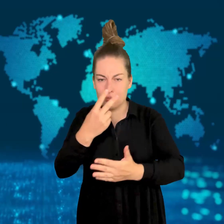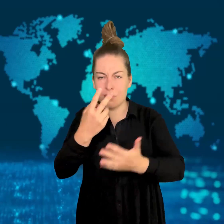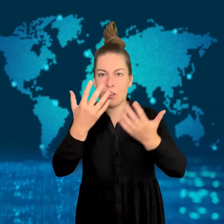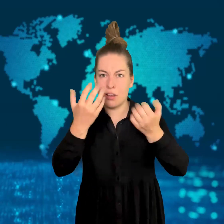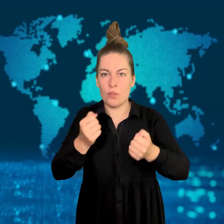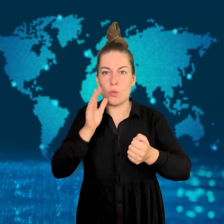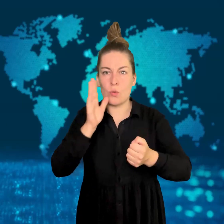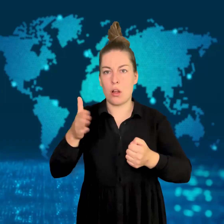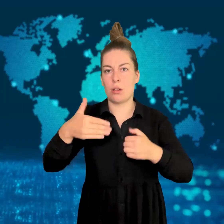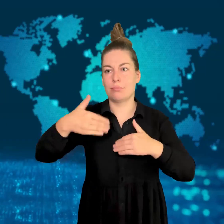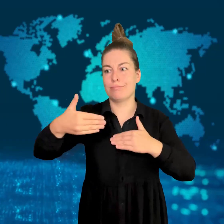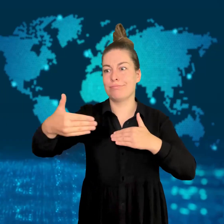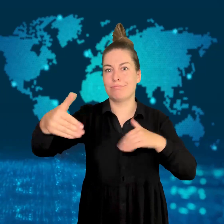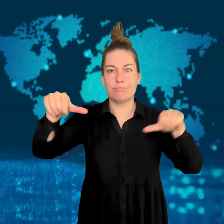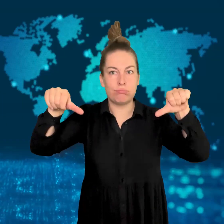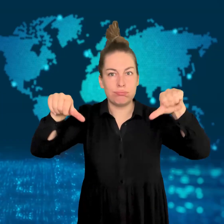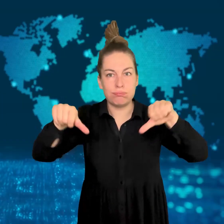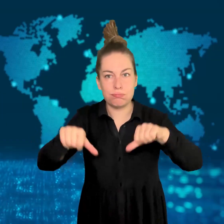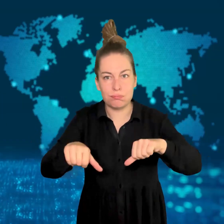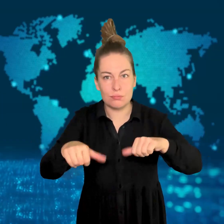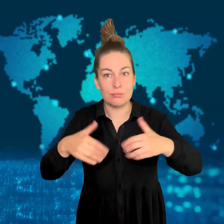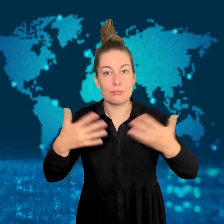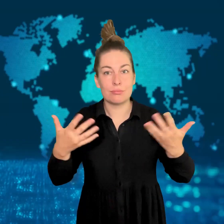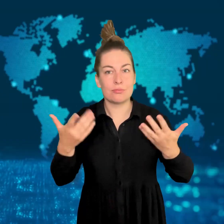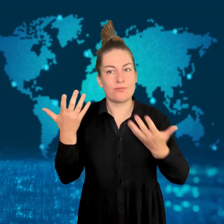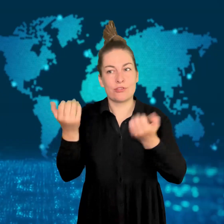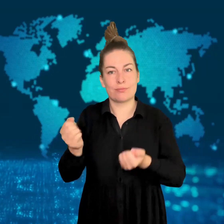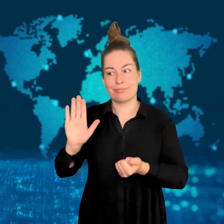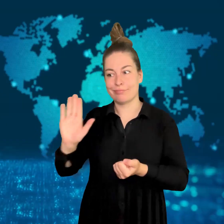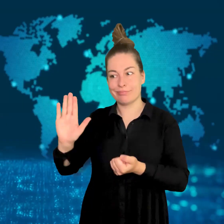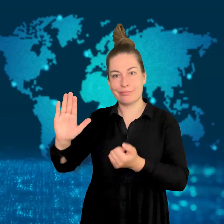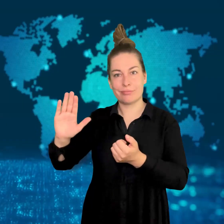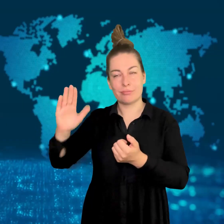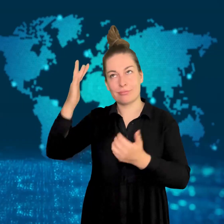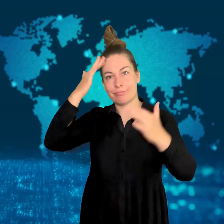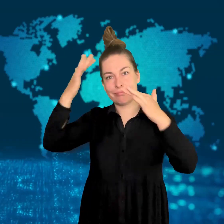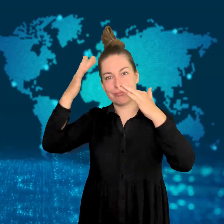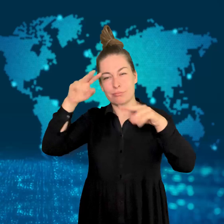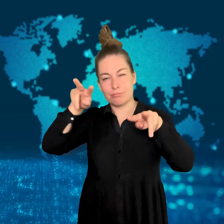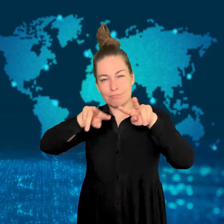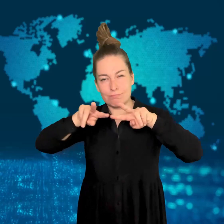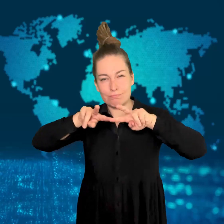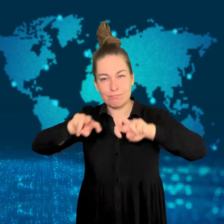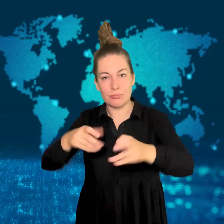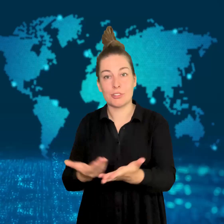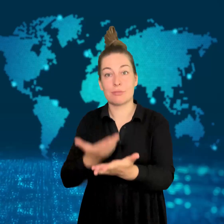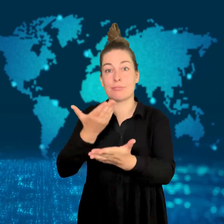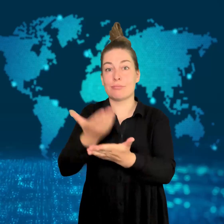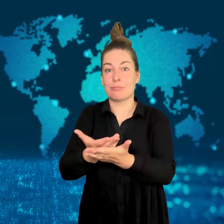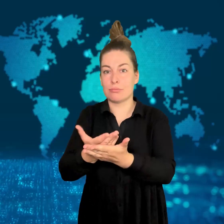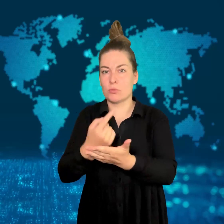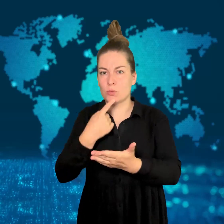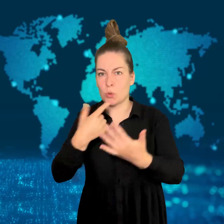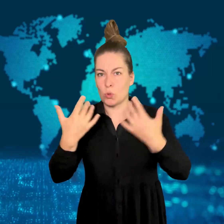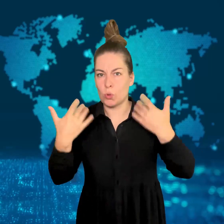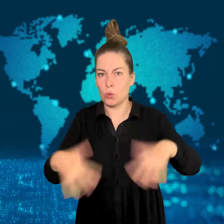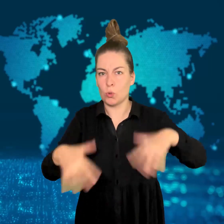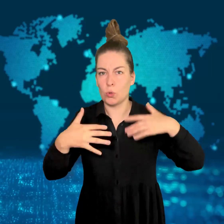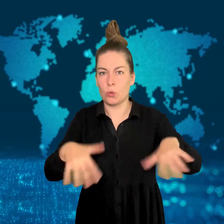almost certainly going to get worse.